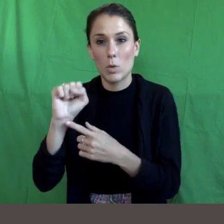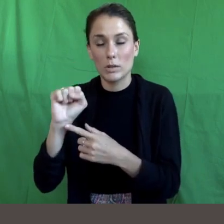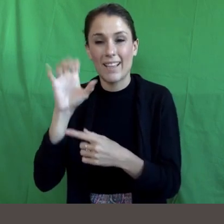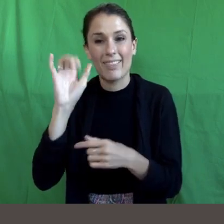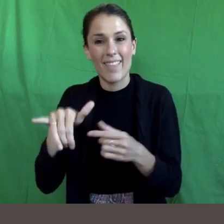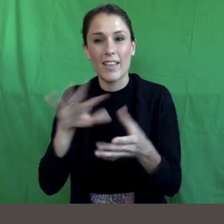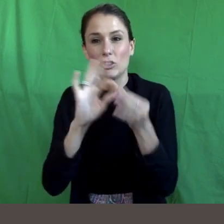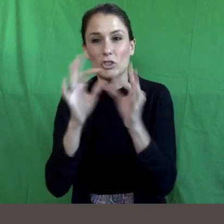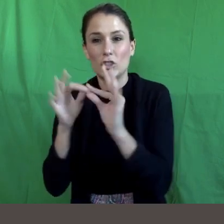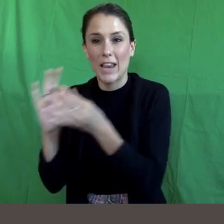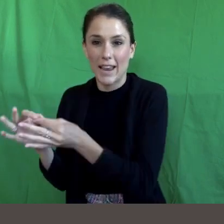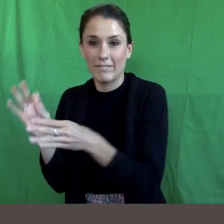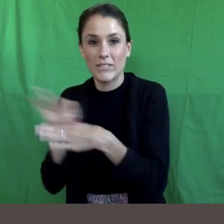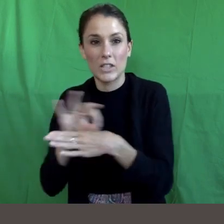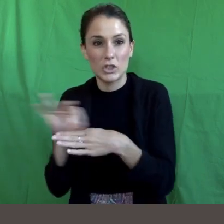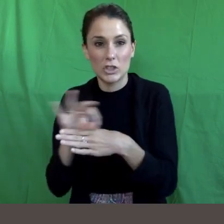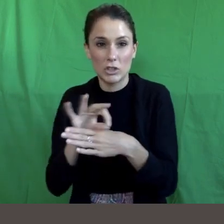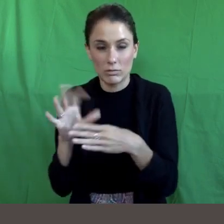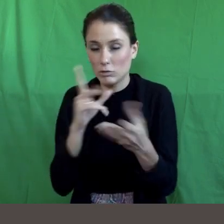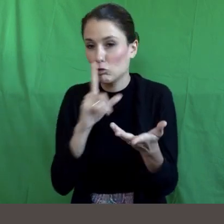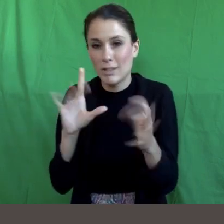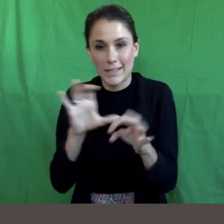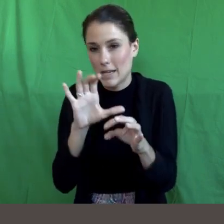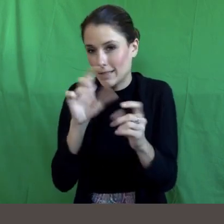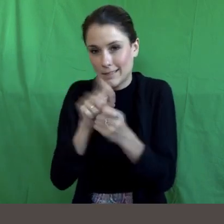a chain function, which pretty much does what the name says.